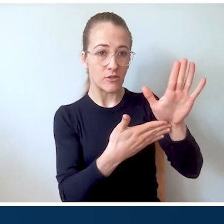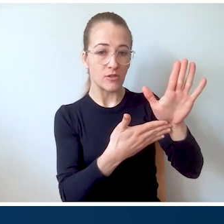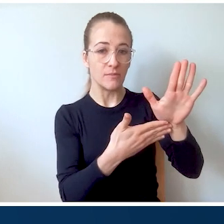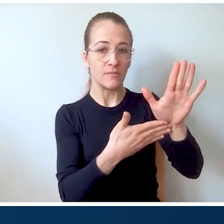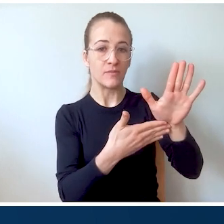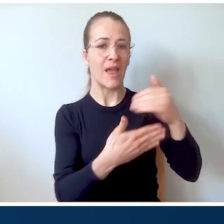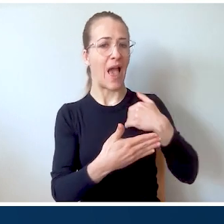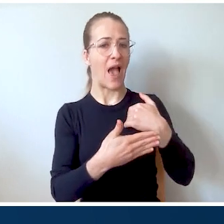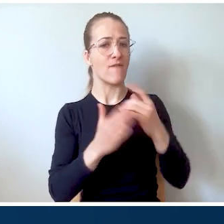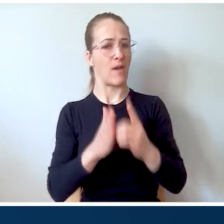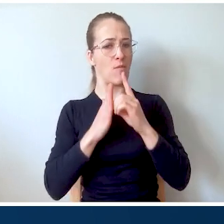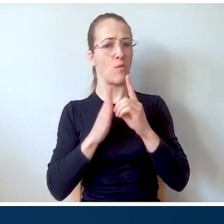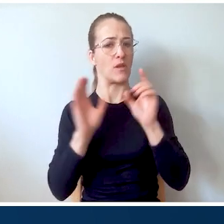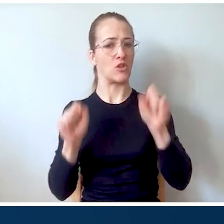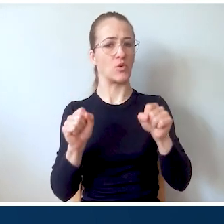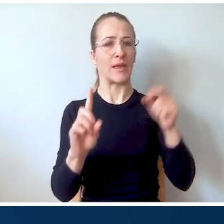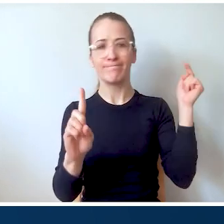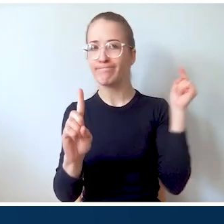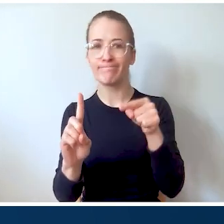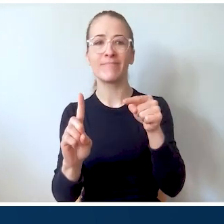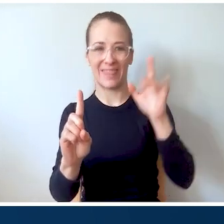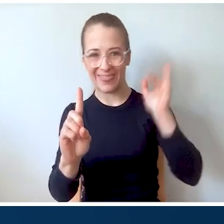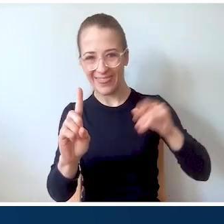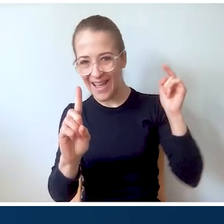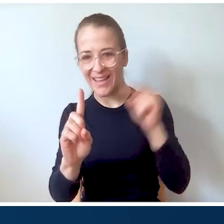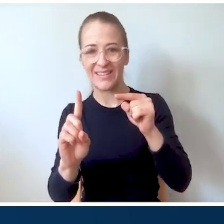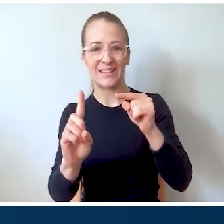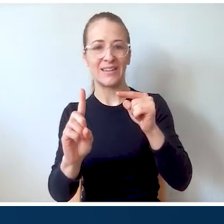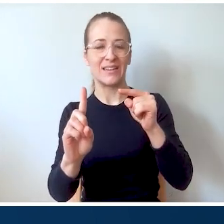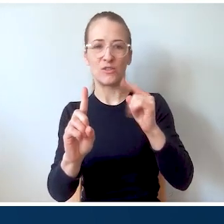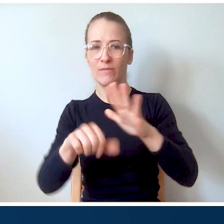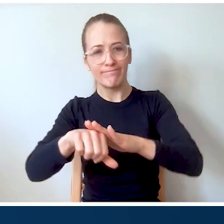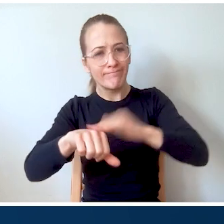Is there a point in time where you can pinpoint and say, "This is what has called me to this work?"